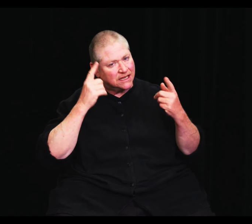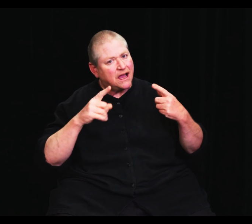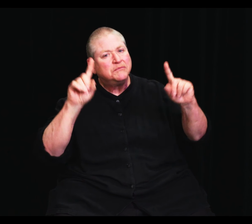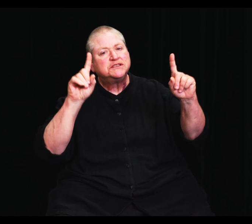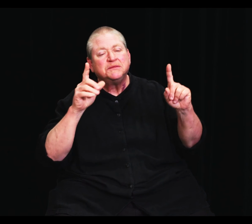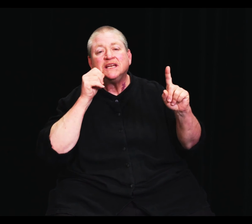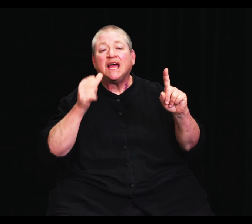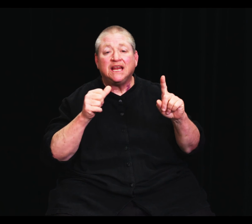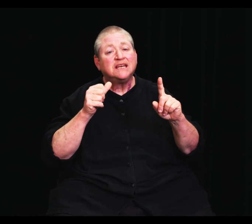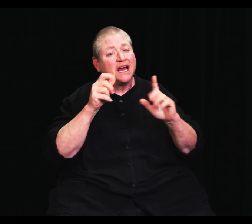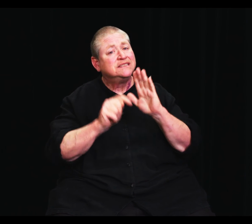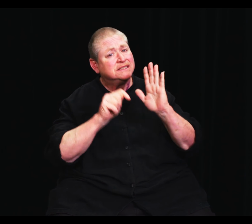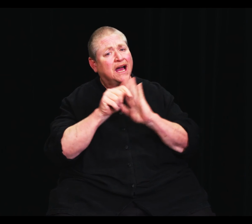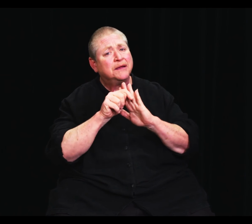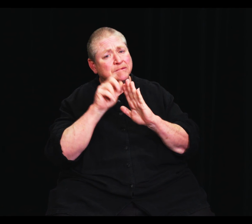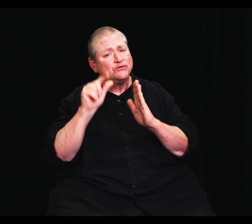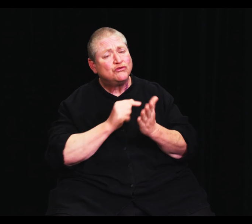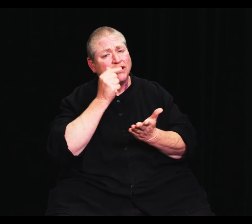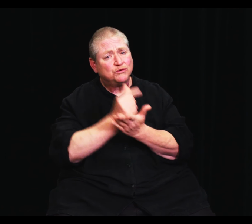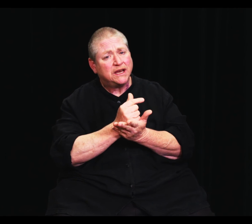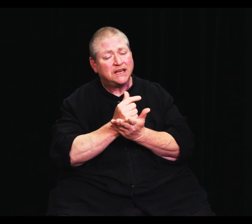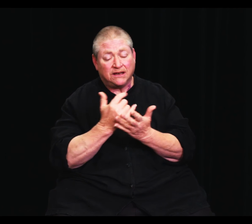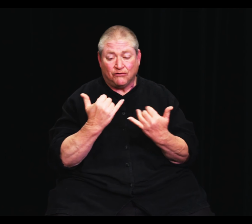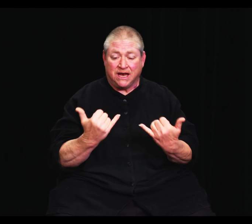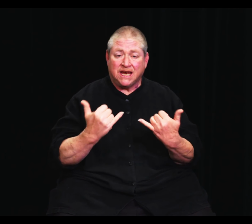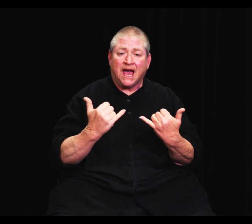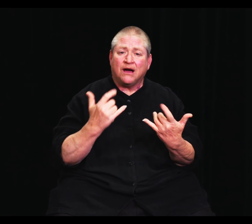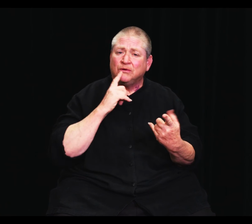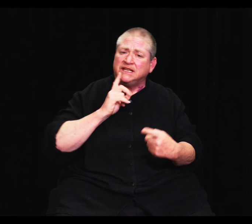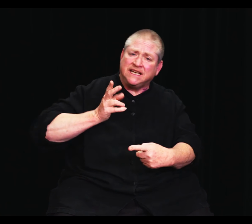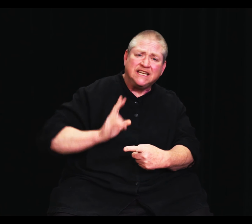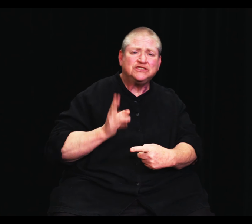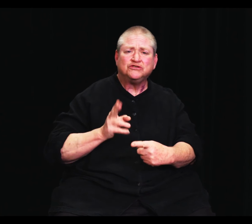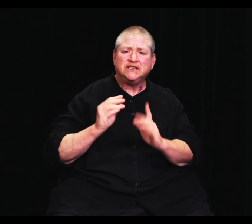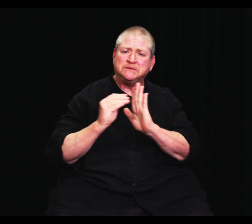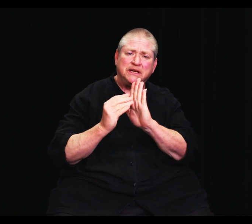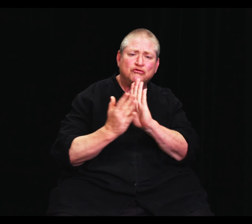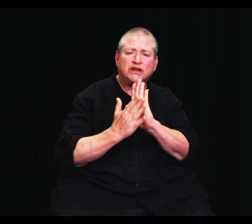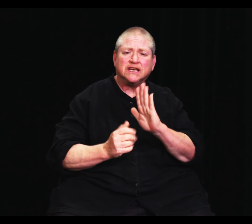I know that you’re not done. Not only is this a tremendous accomplishment, it’s also a tremendous time to be graduating.